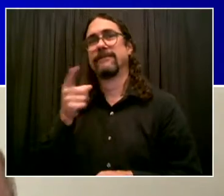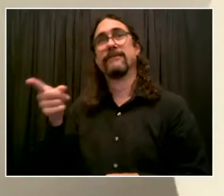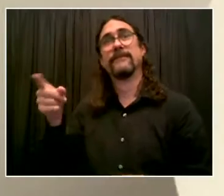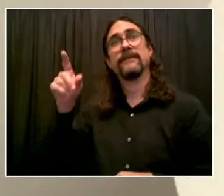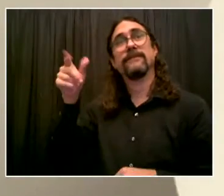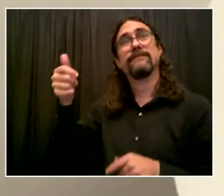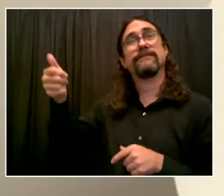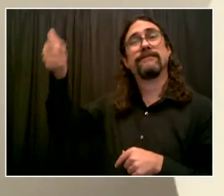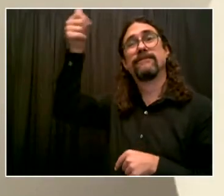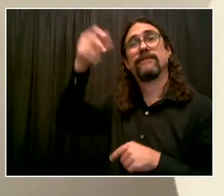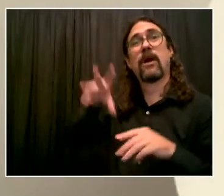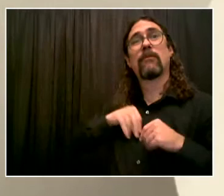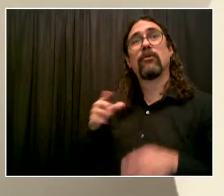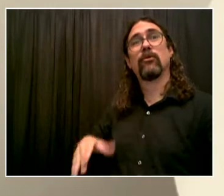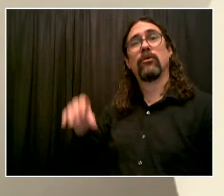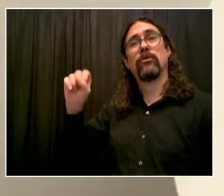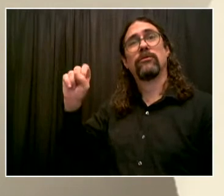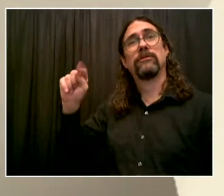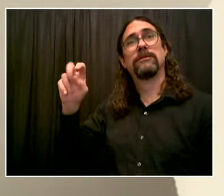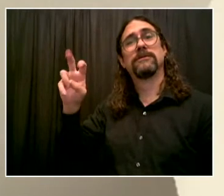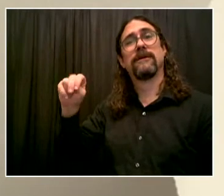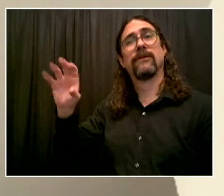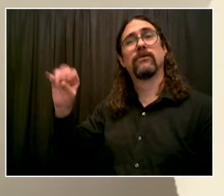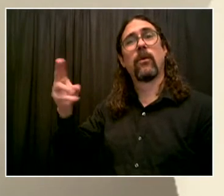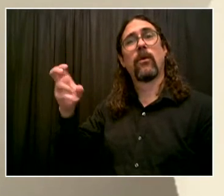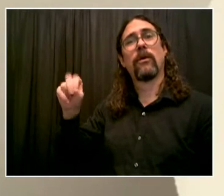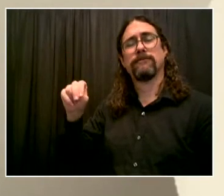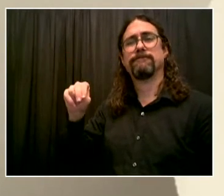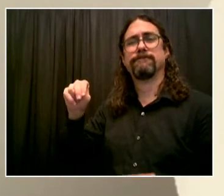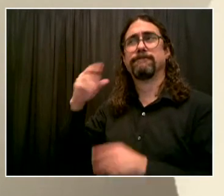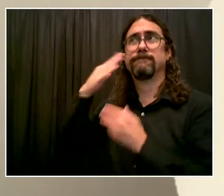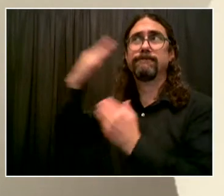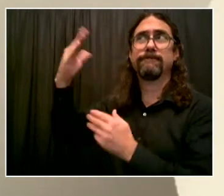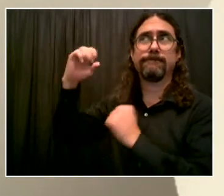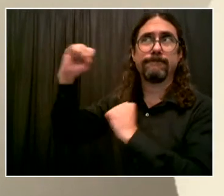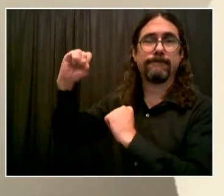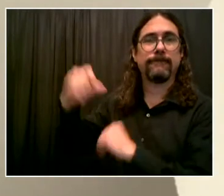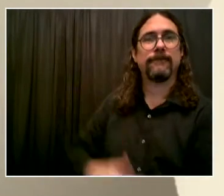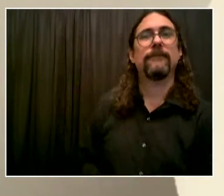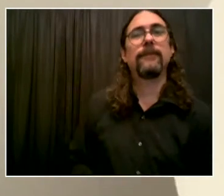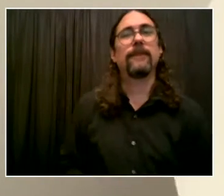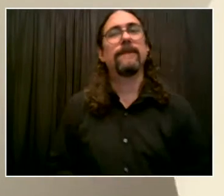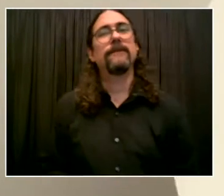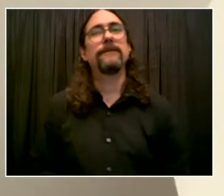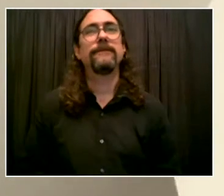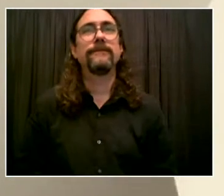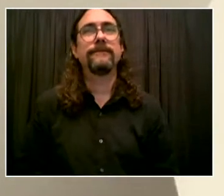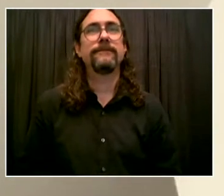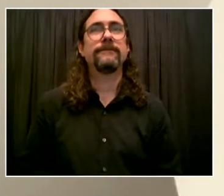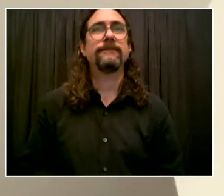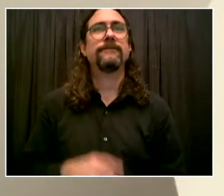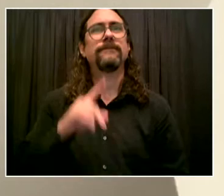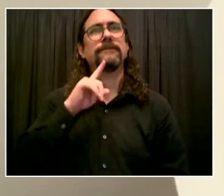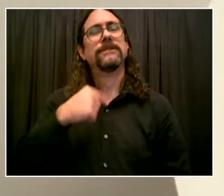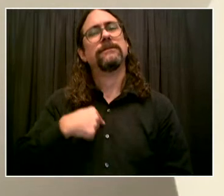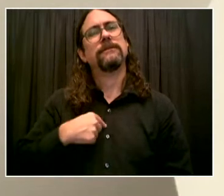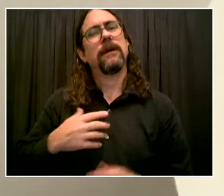OF THE ENTIRE ORGANIZATION, I WANT TO THANK YOU FOR THINKING